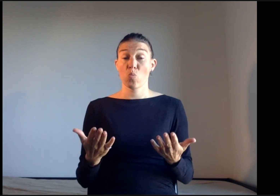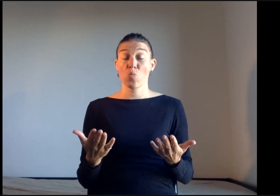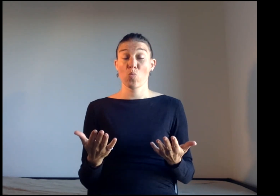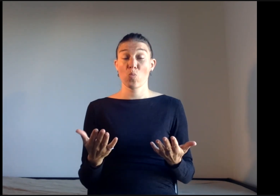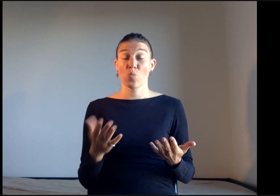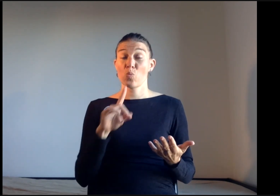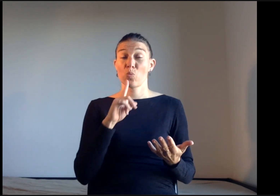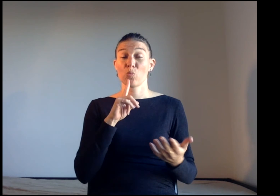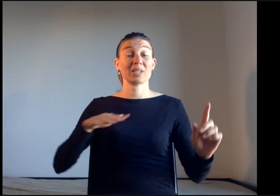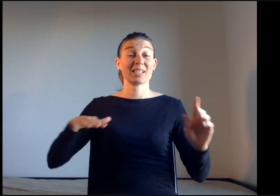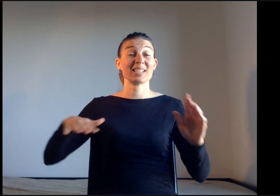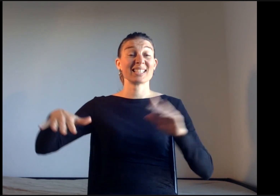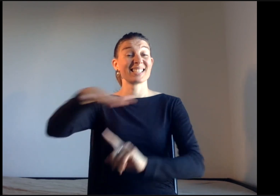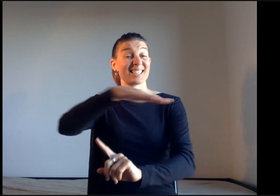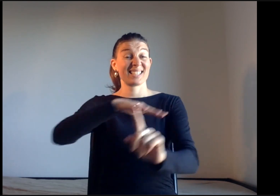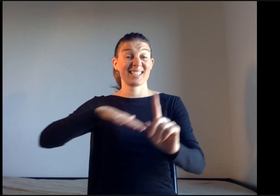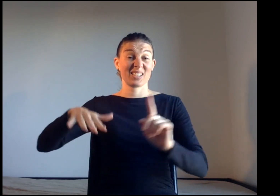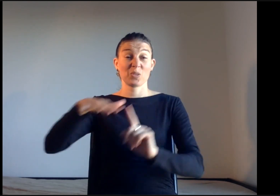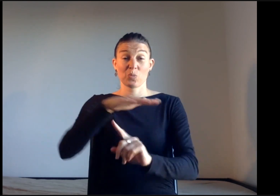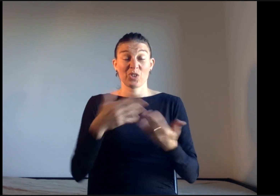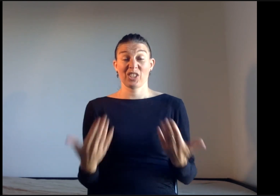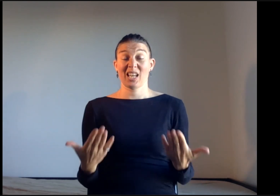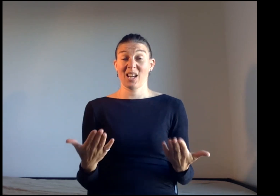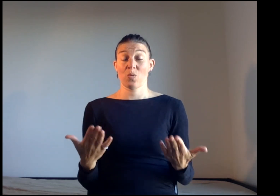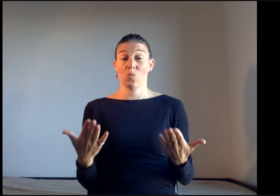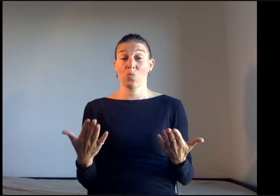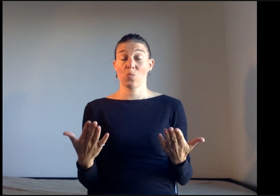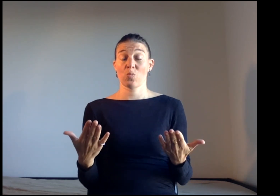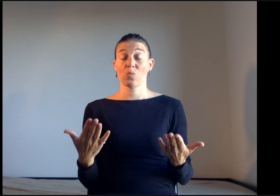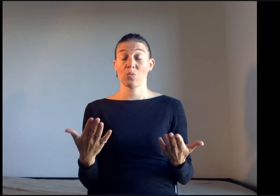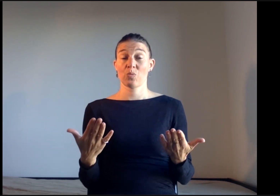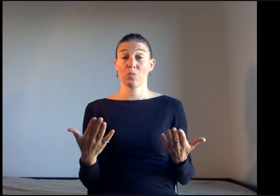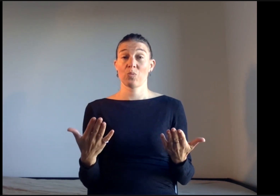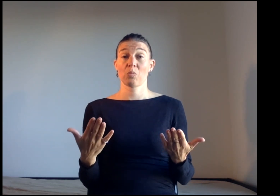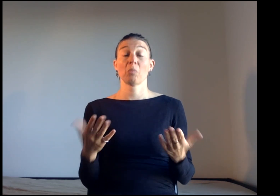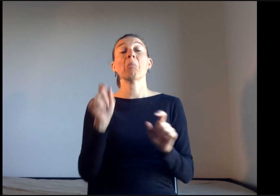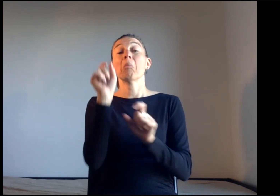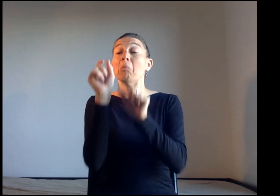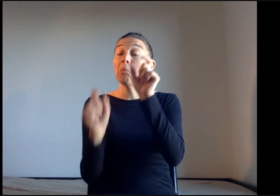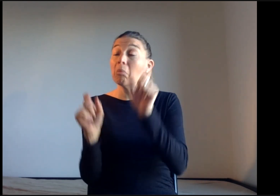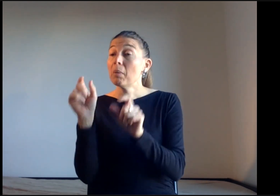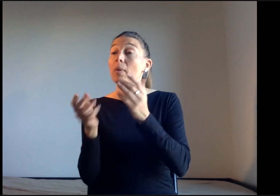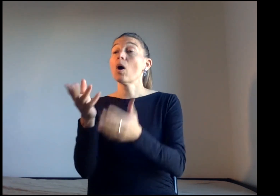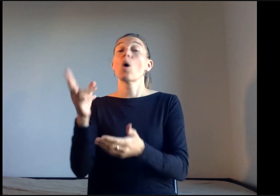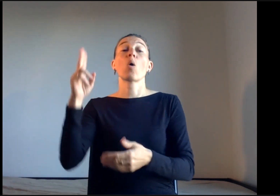that all operations for having cochlear implants at the hospital...